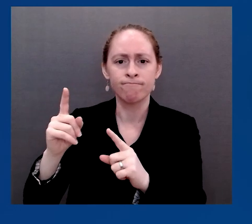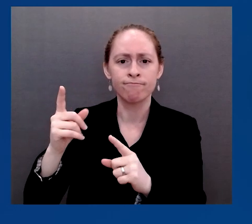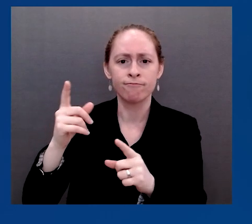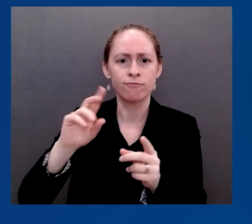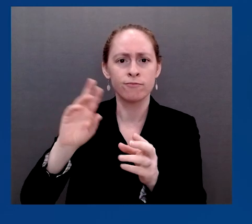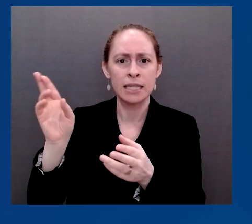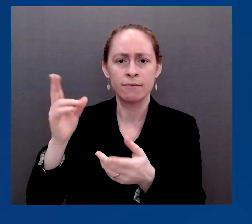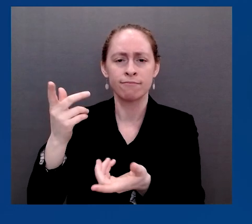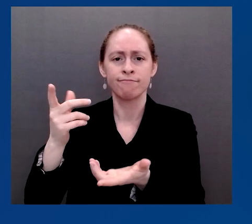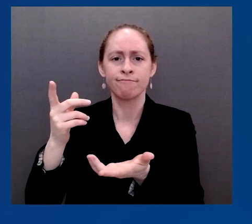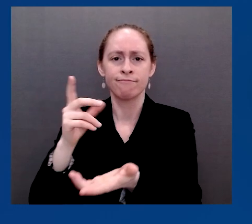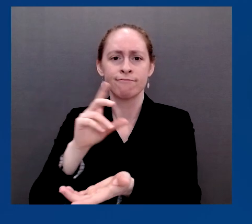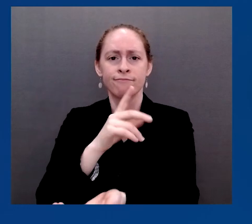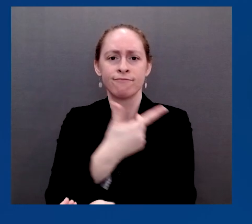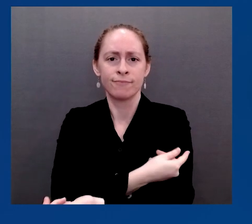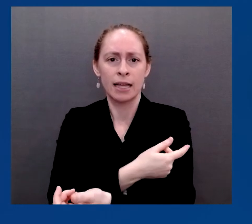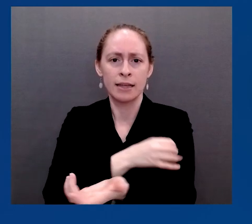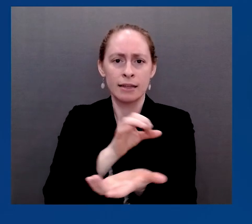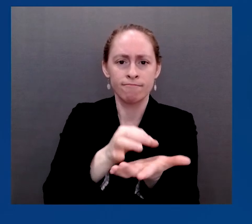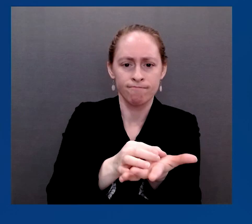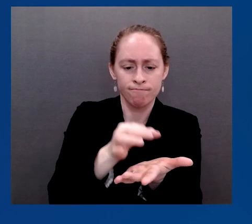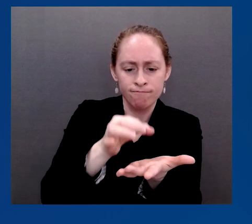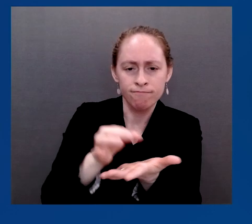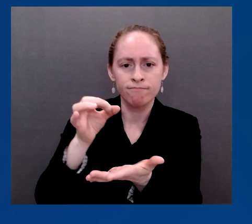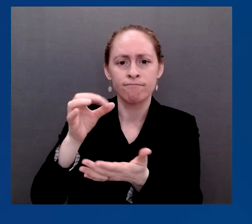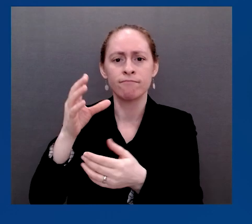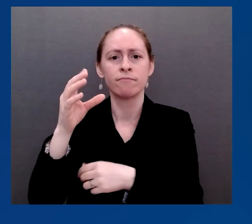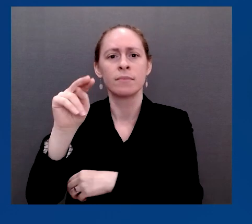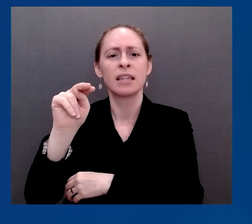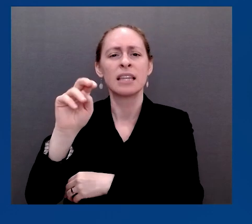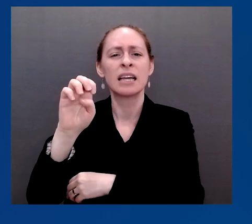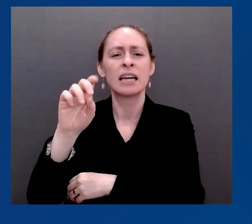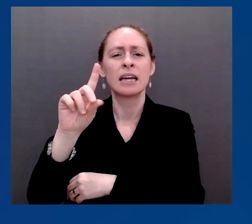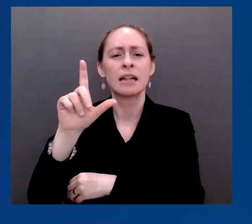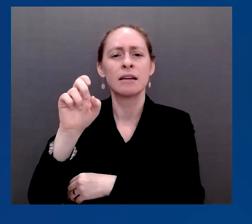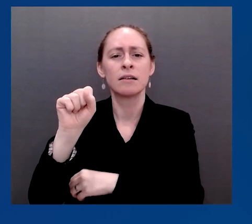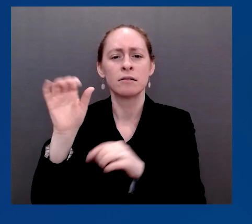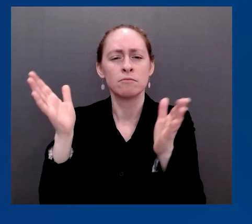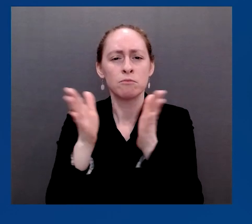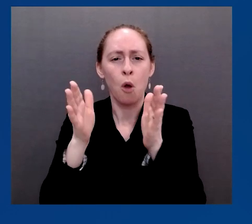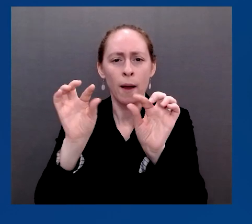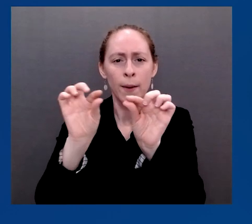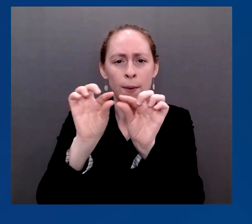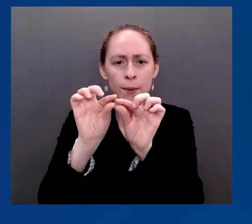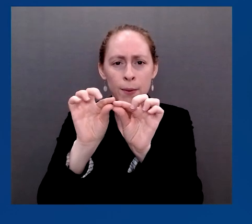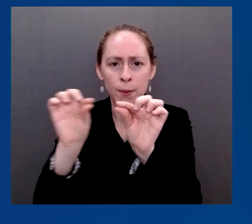are made for this age group to send alongside the vaccine. And we're working closely, you know,